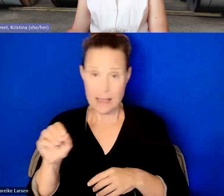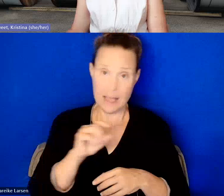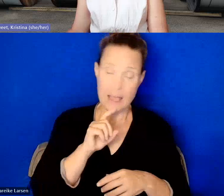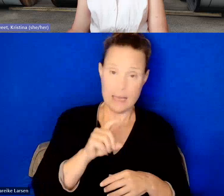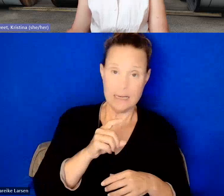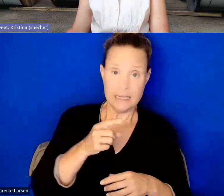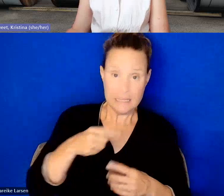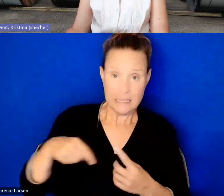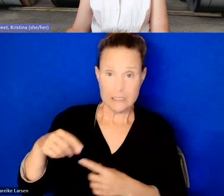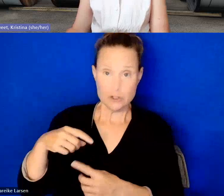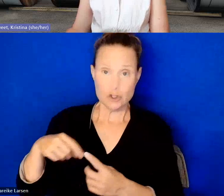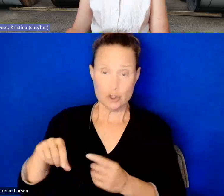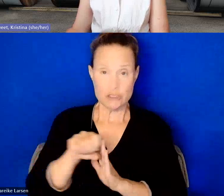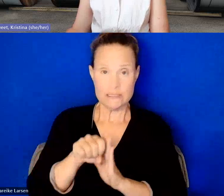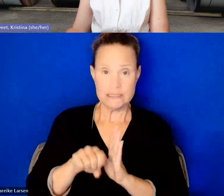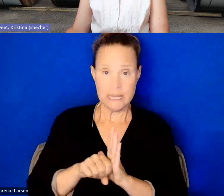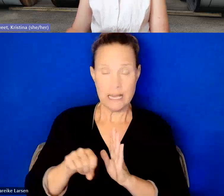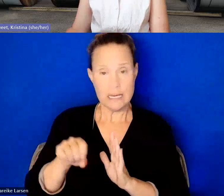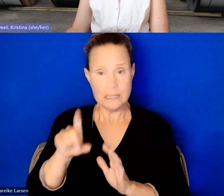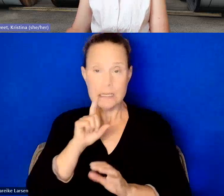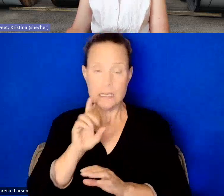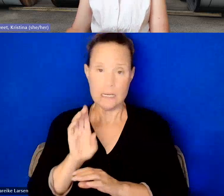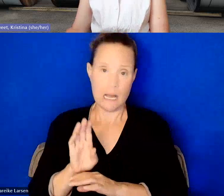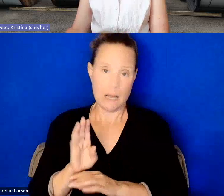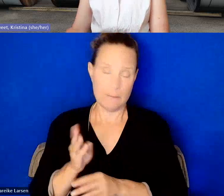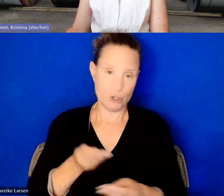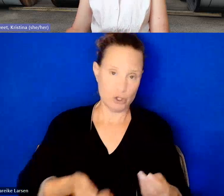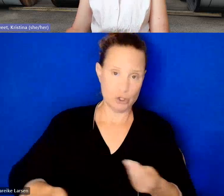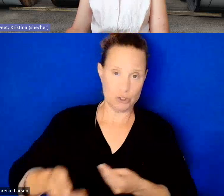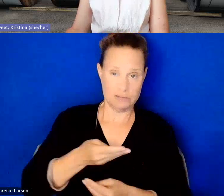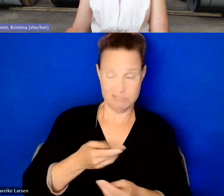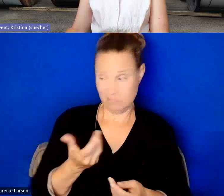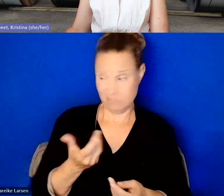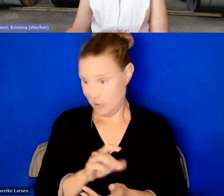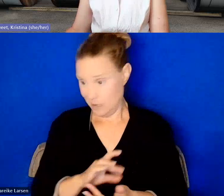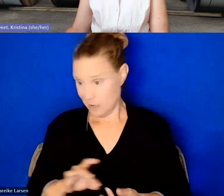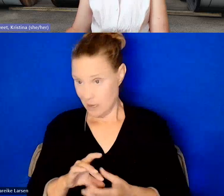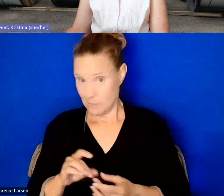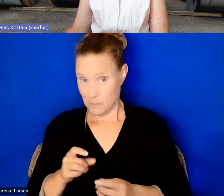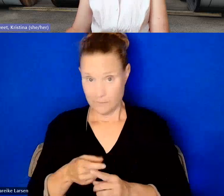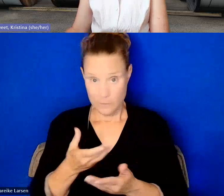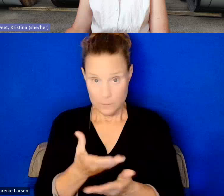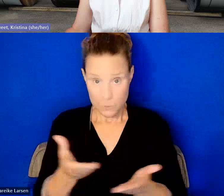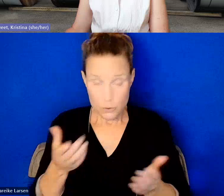Is there any comment from the bcbb on bead funding since? Vt appears to be regulating AI.